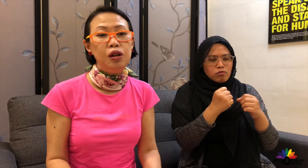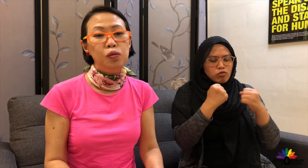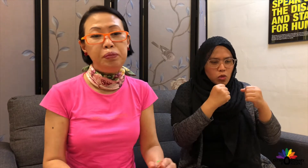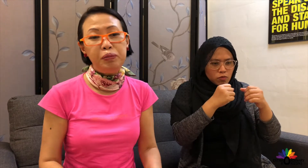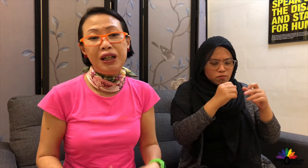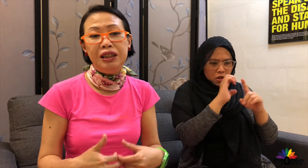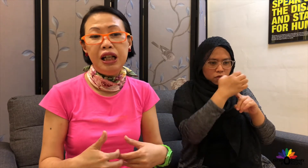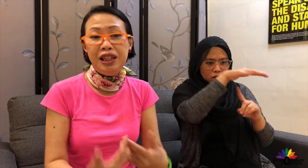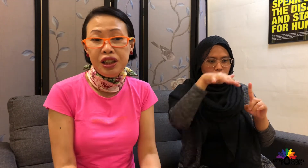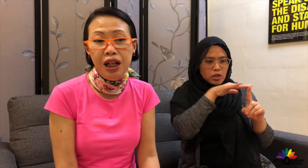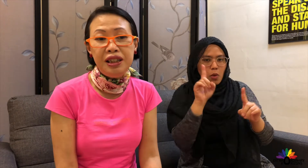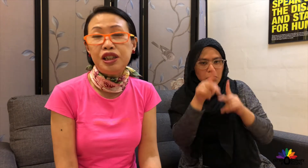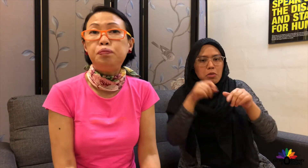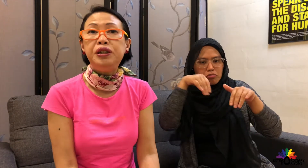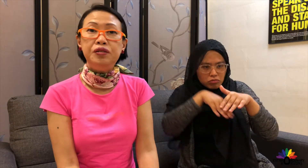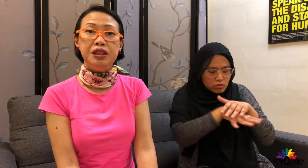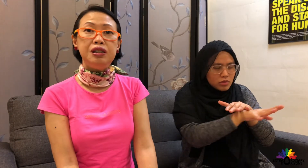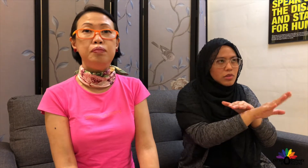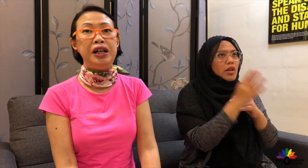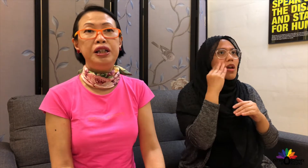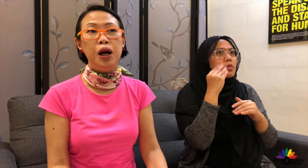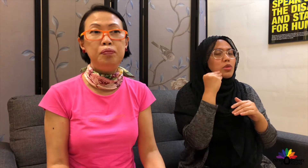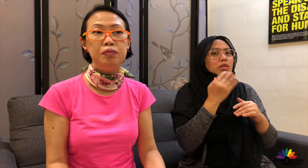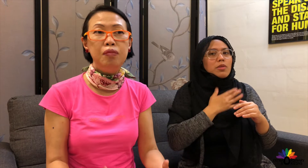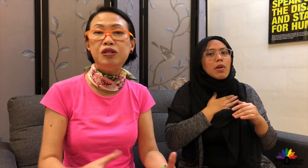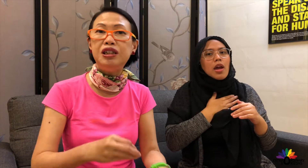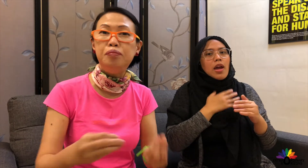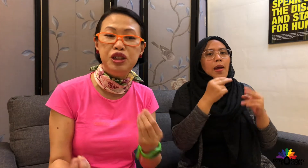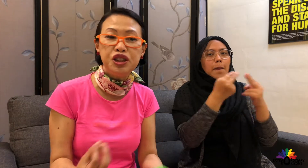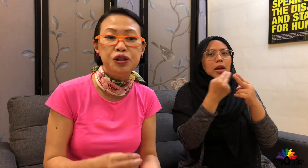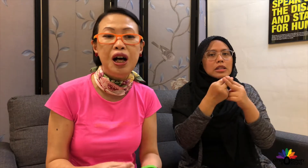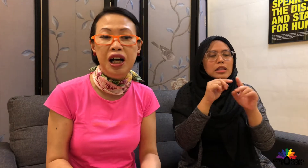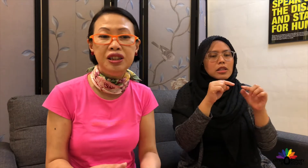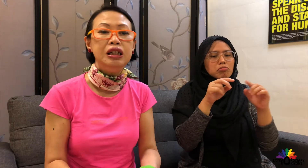where people can enter and experience my multi-dimensional art.